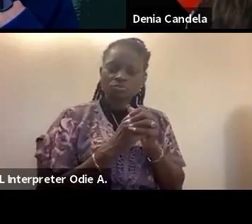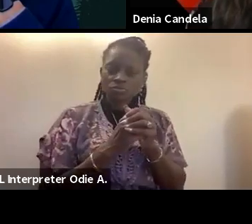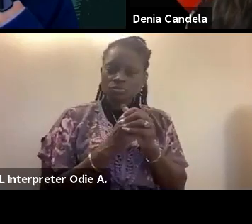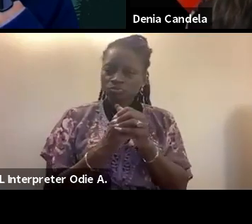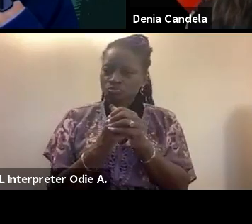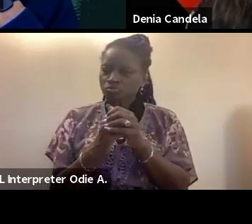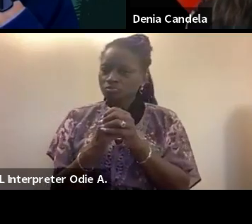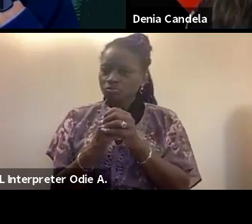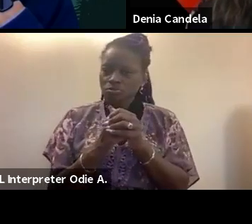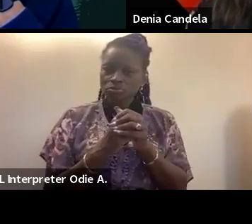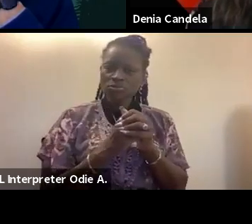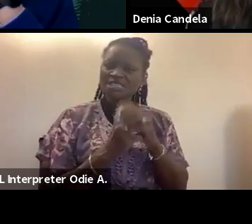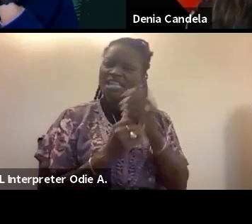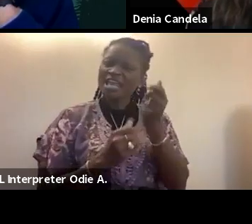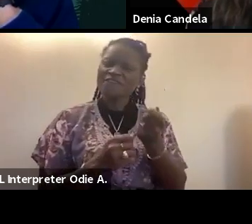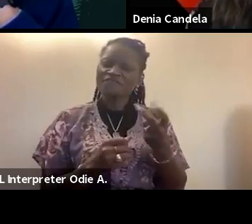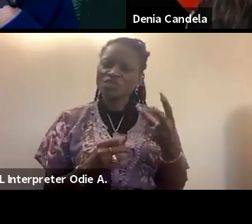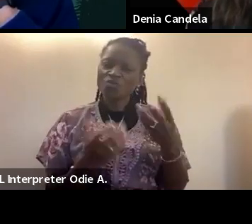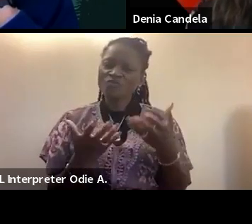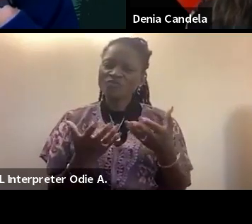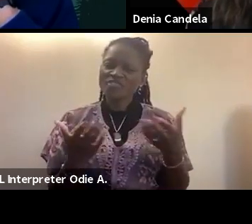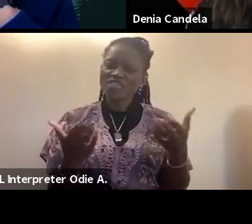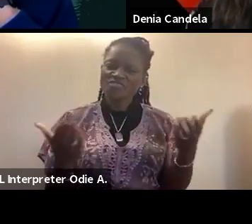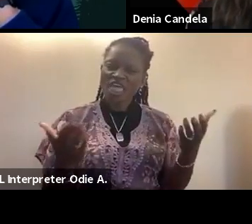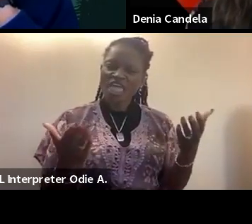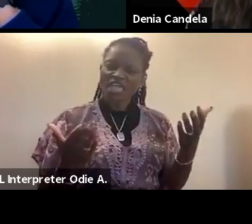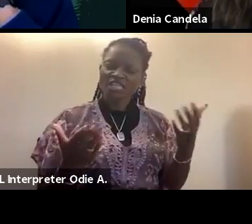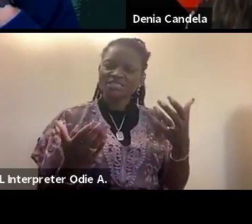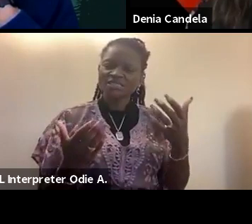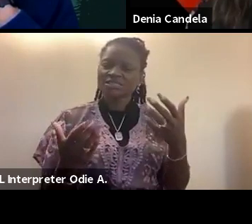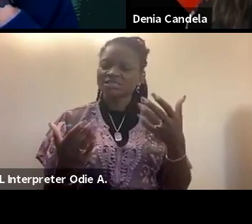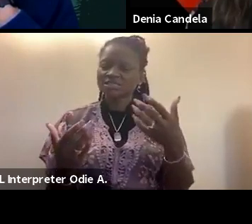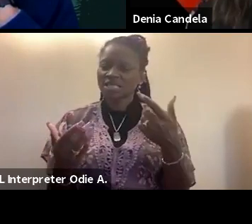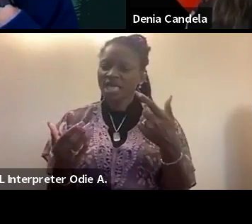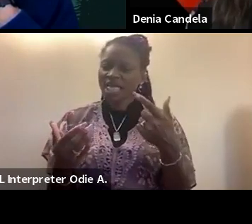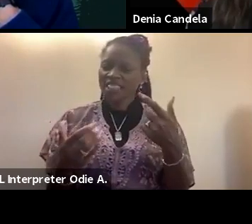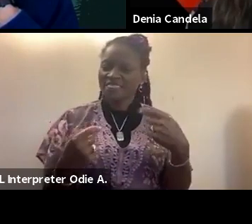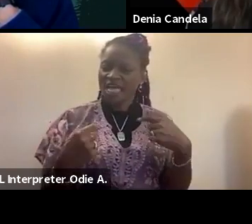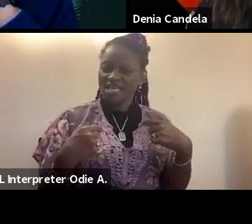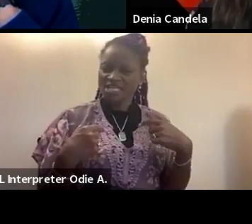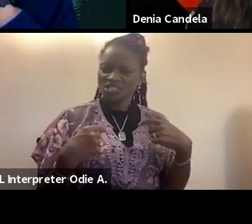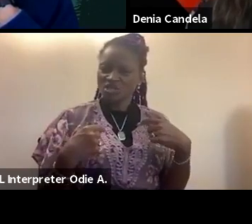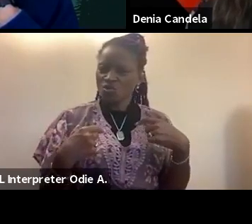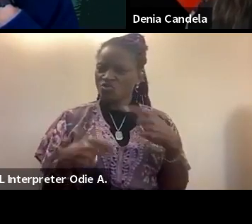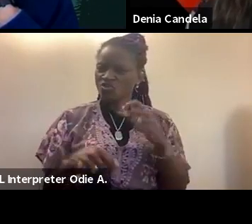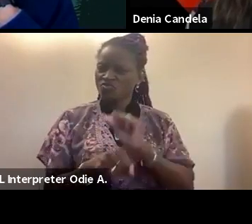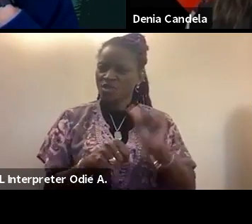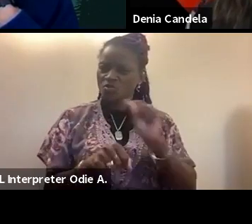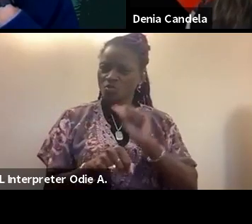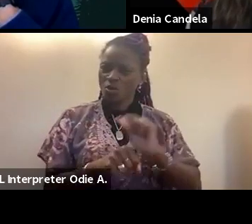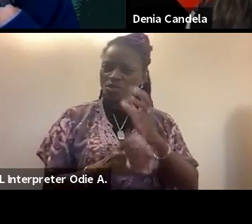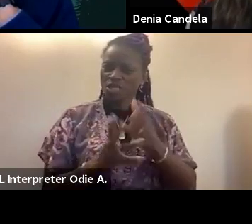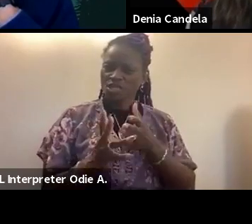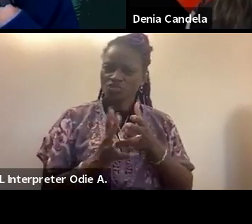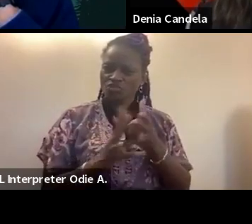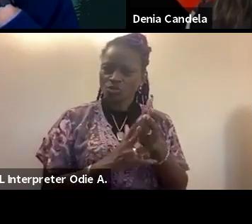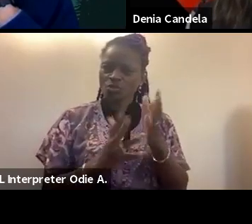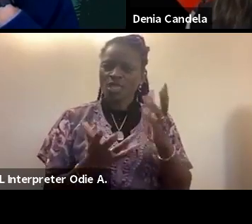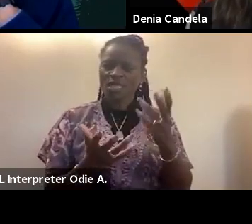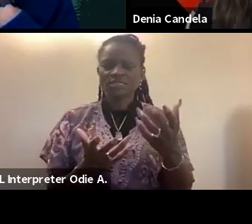A few of the components that LSP has been really working through to be responsive to the needs of our community.